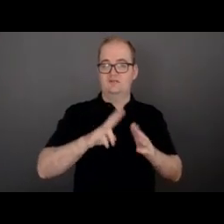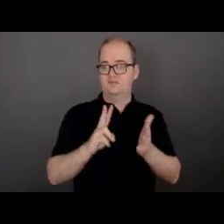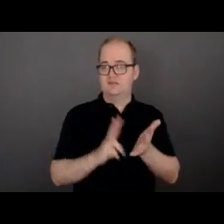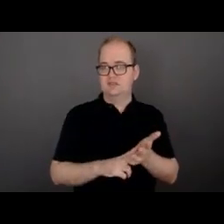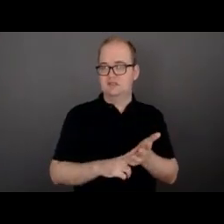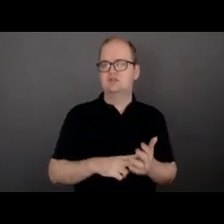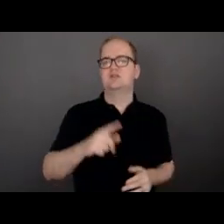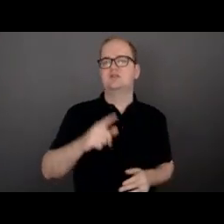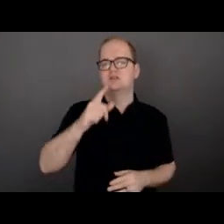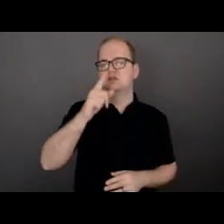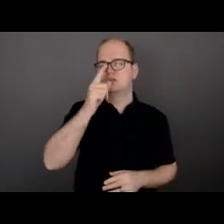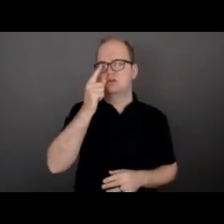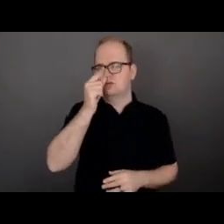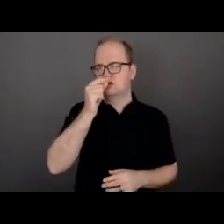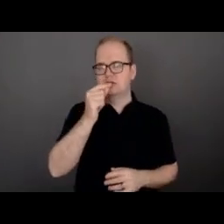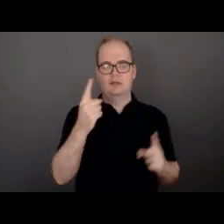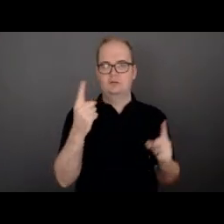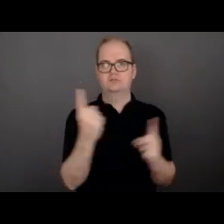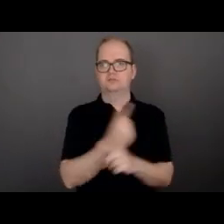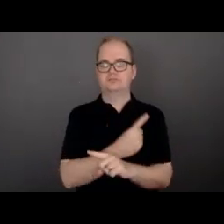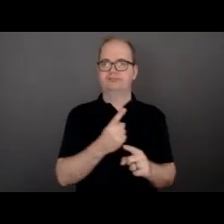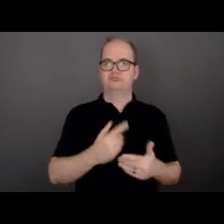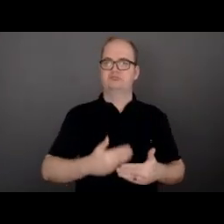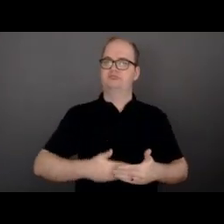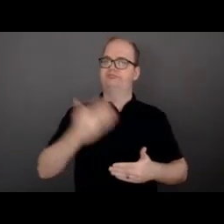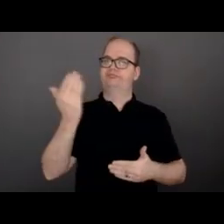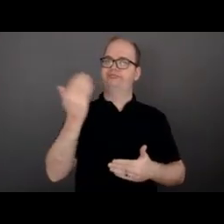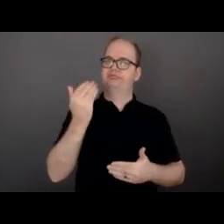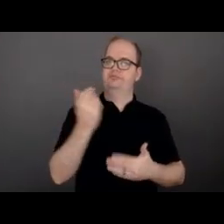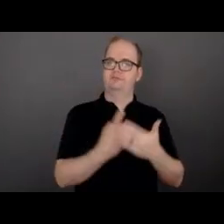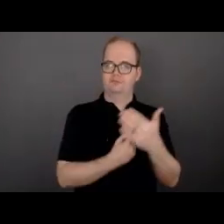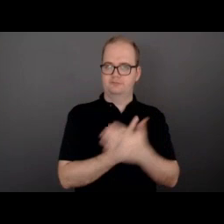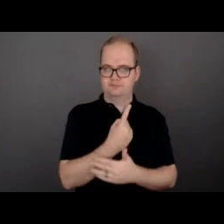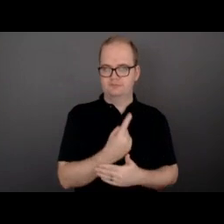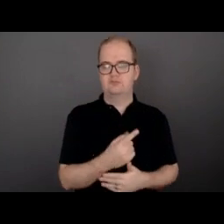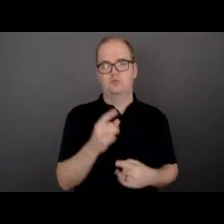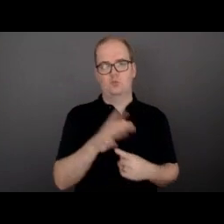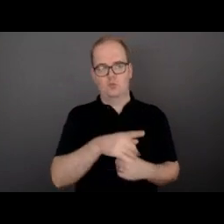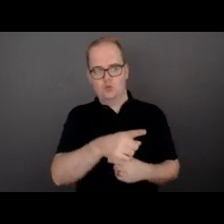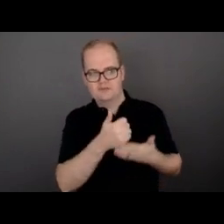So it's really important that they get advice as well as having adequate supports in place.